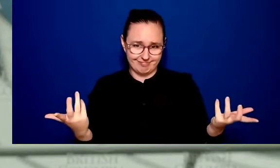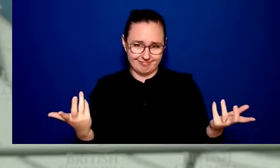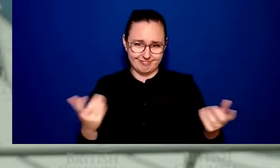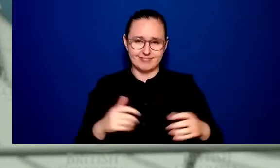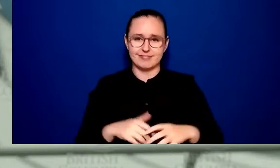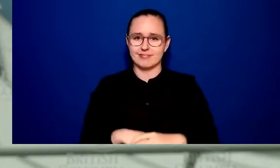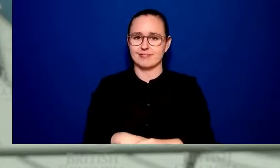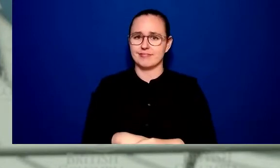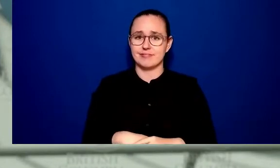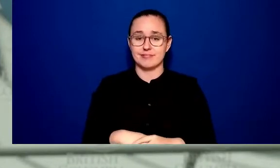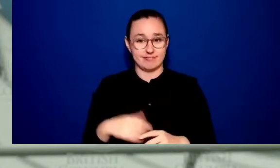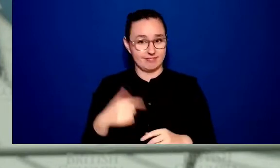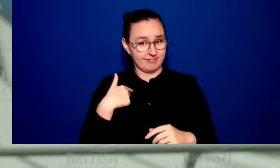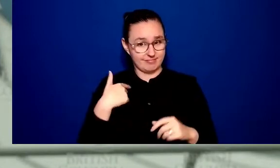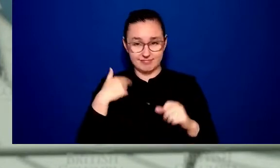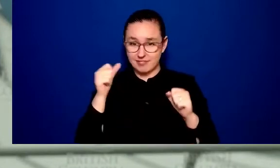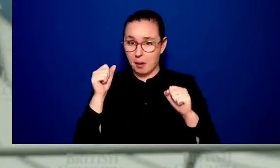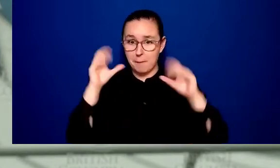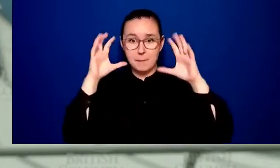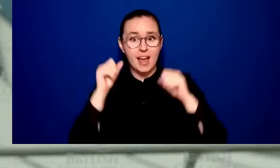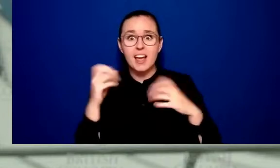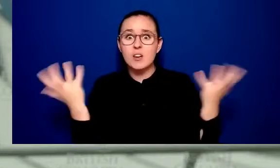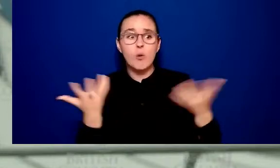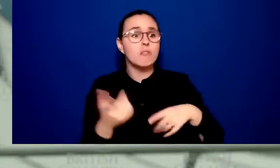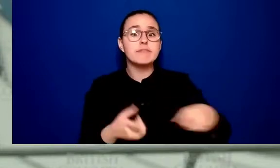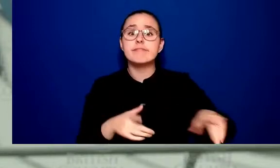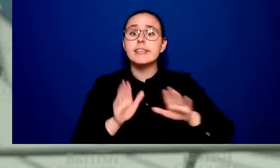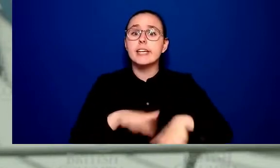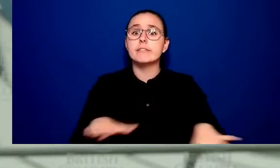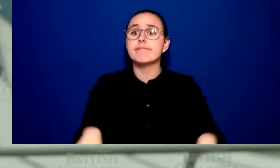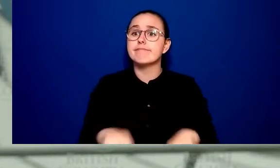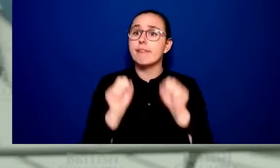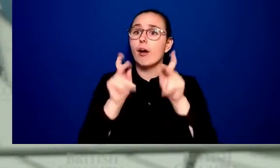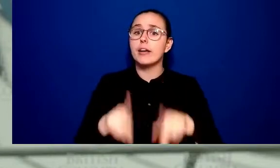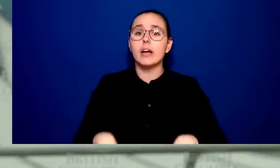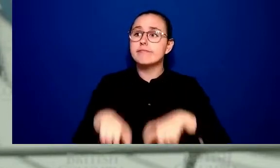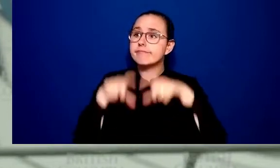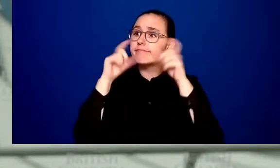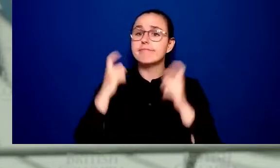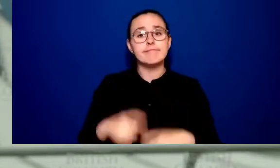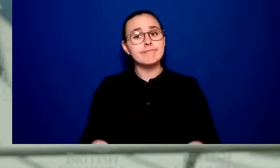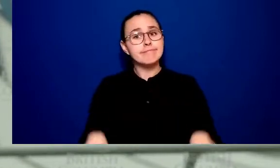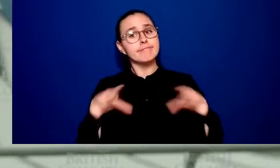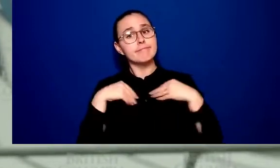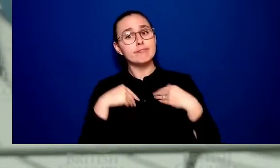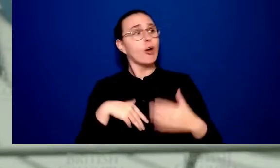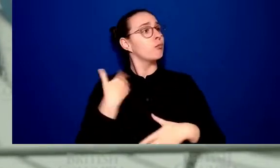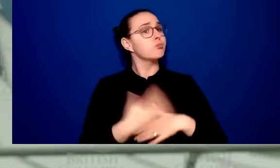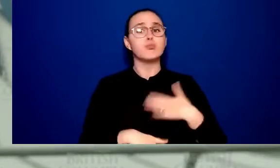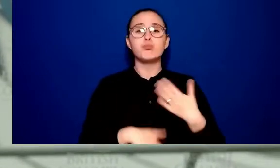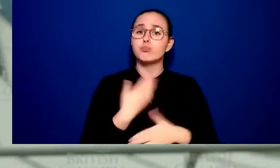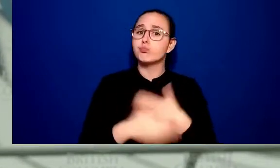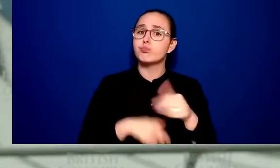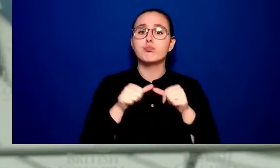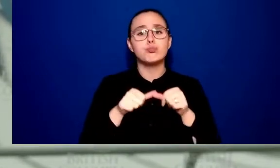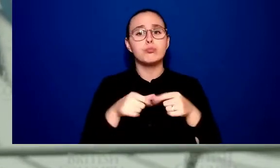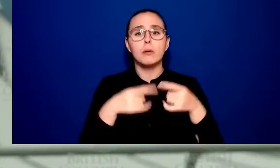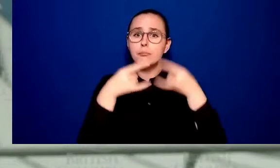Children across this province, and they have. Many of them have told me that it's that they know how to wear a mask